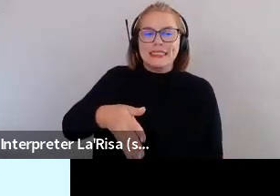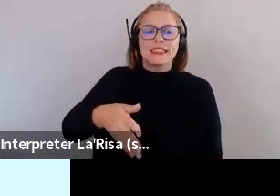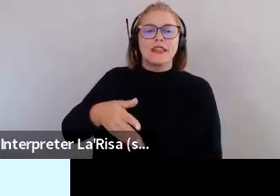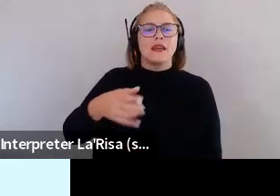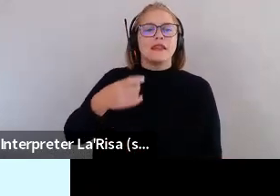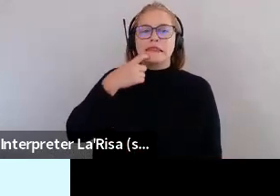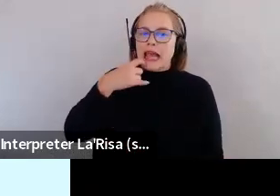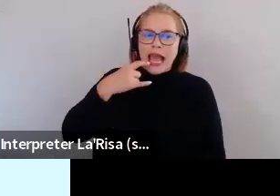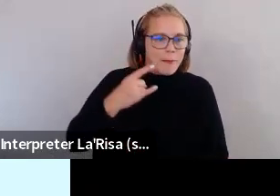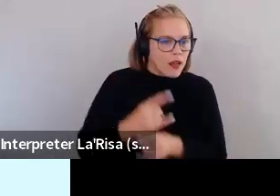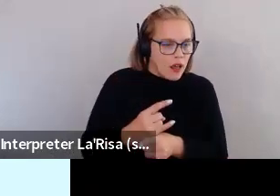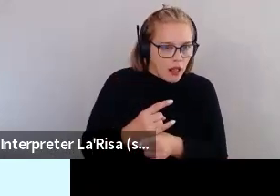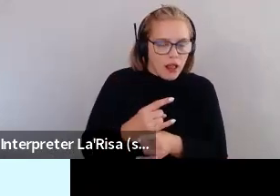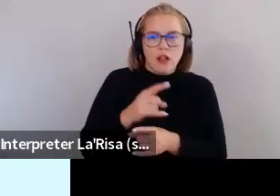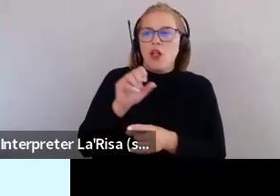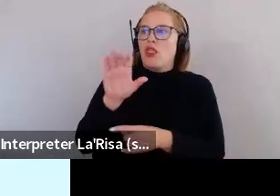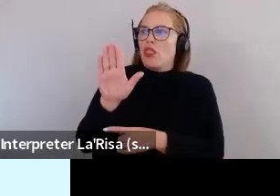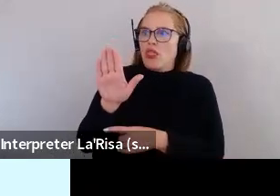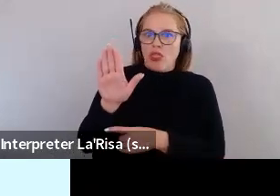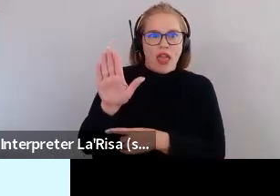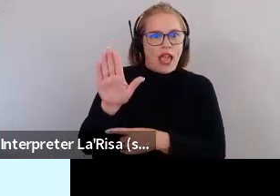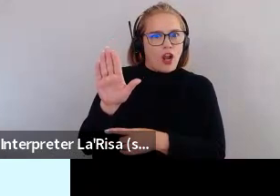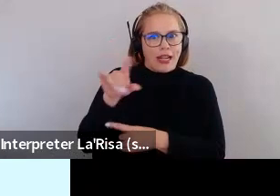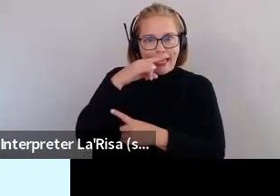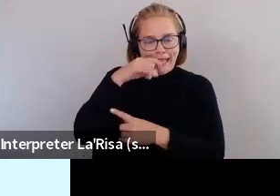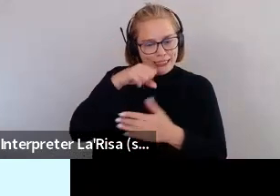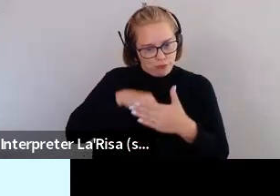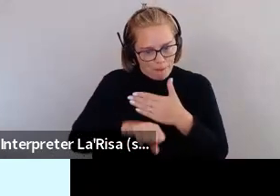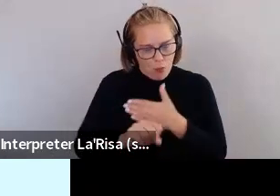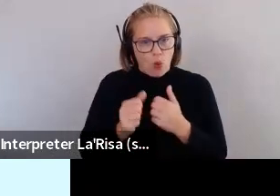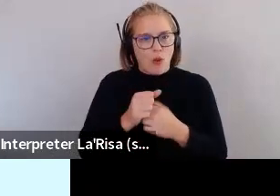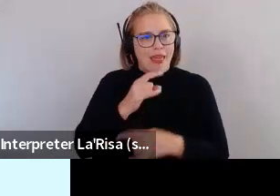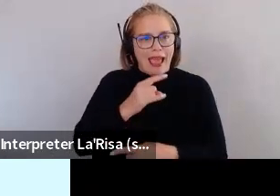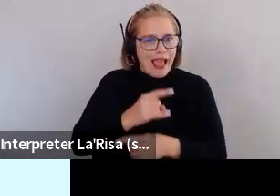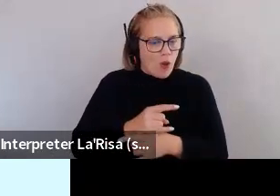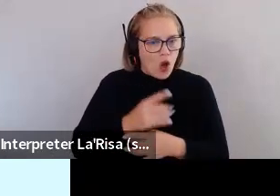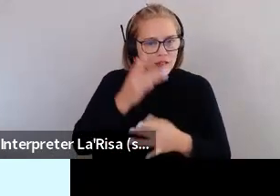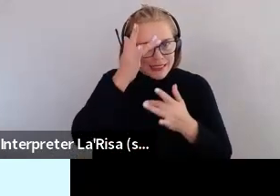hundreds is that it was not genetic. It was because the parents -- the